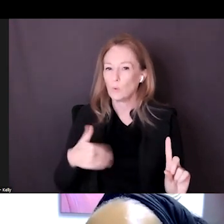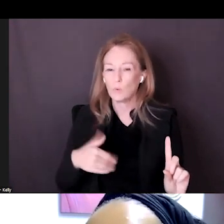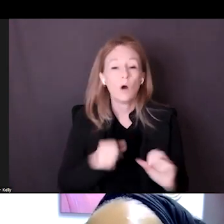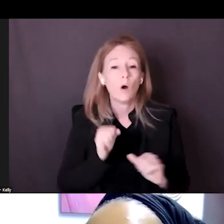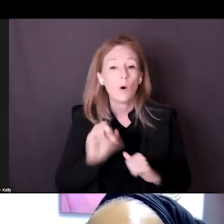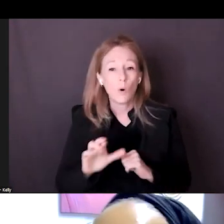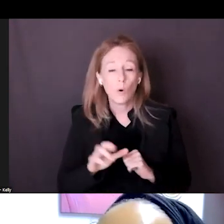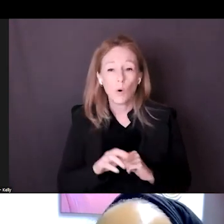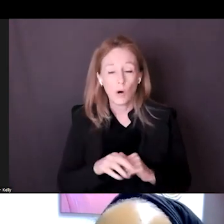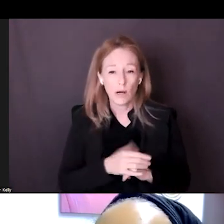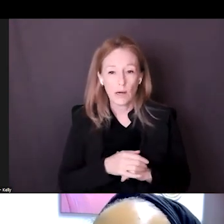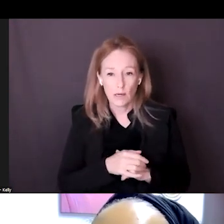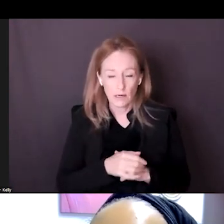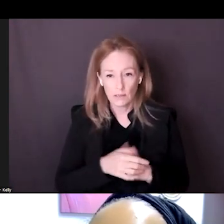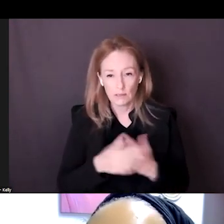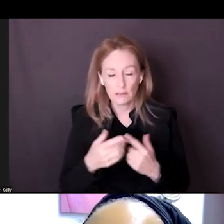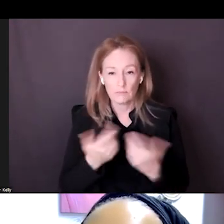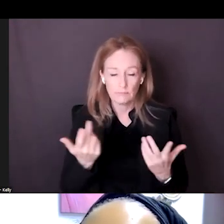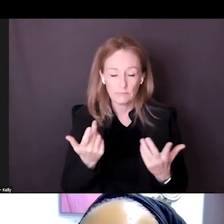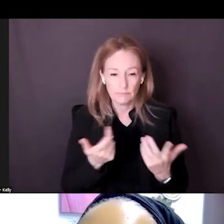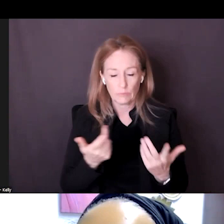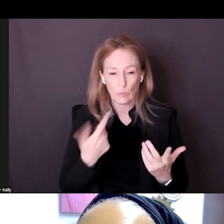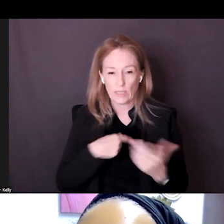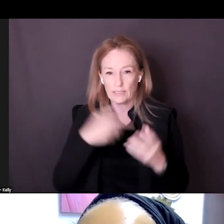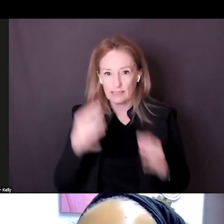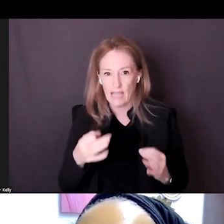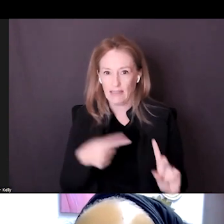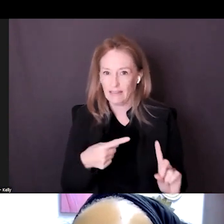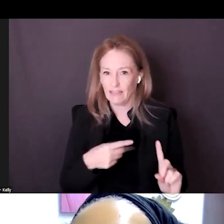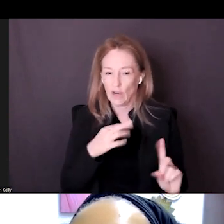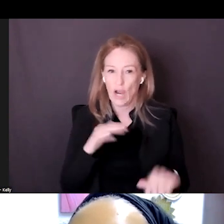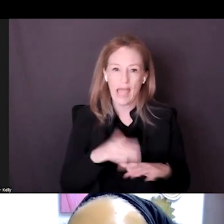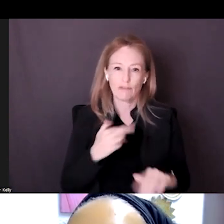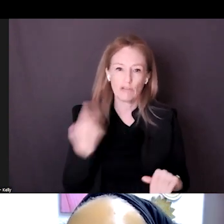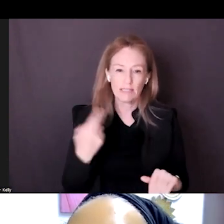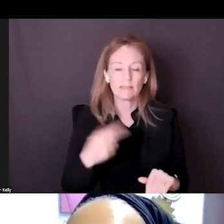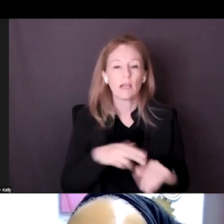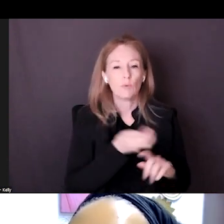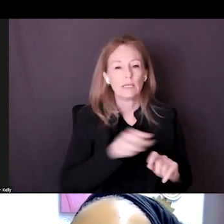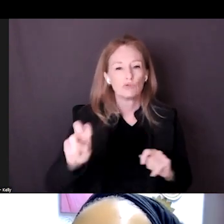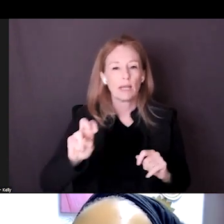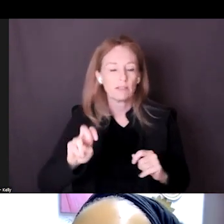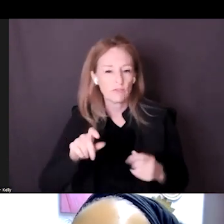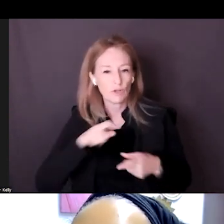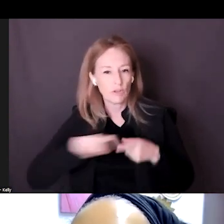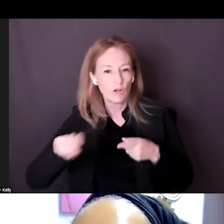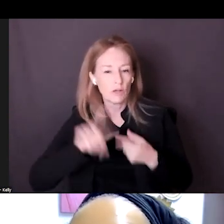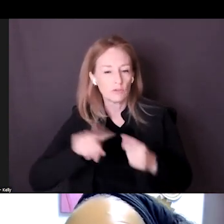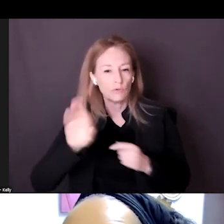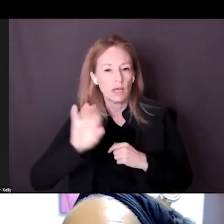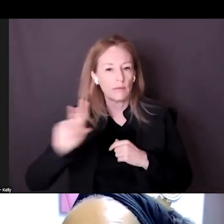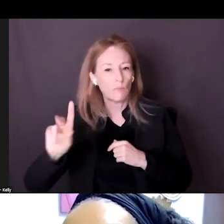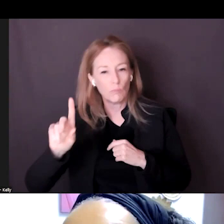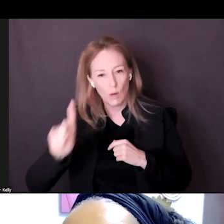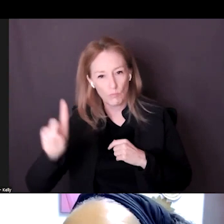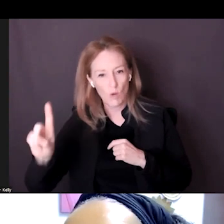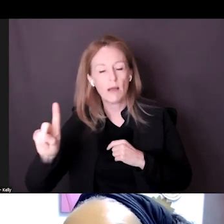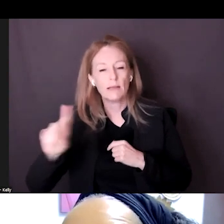IMMINENT RISK, THIS IS WHERE WE TRANSFER THE CALLS TO 911 CENTER